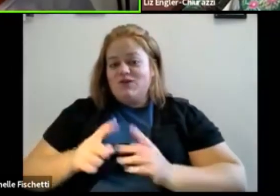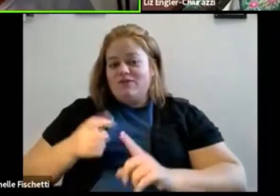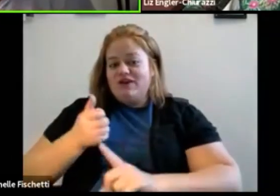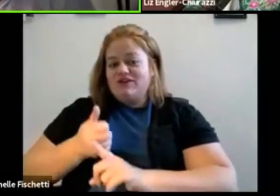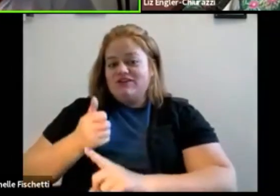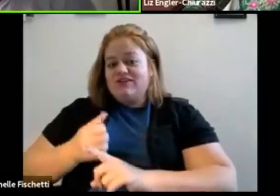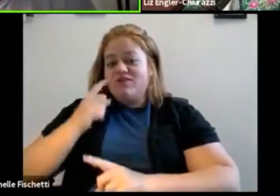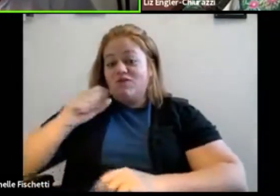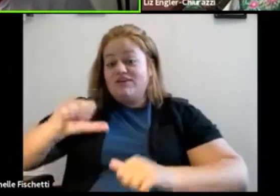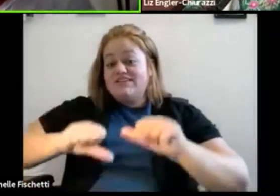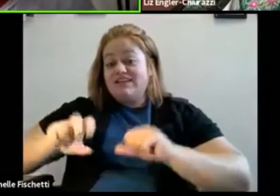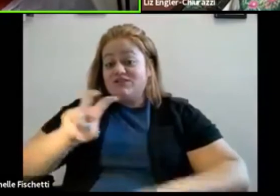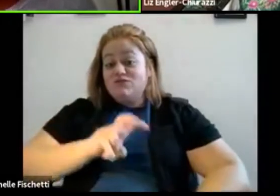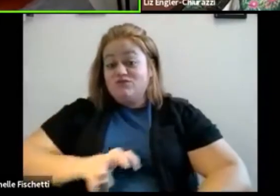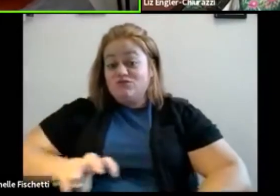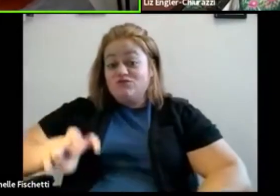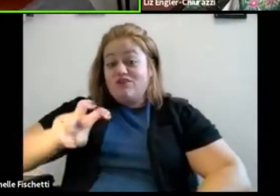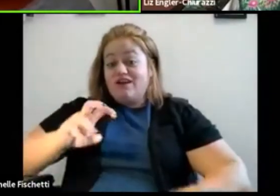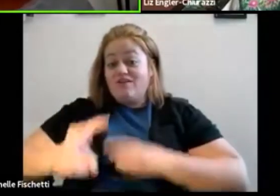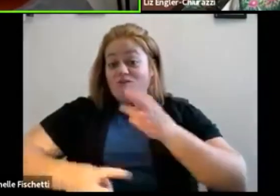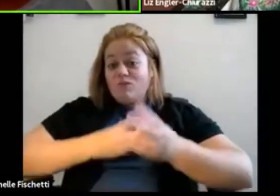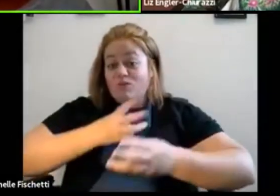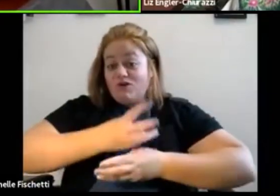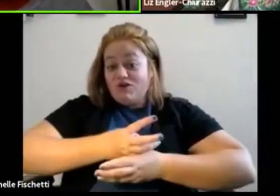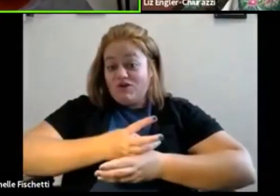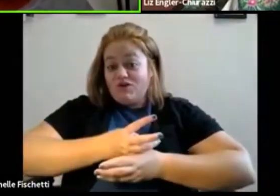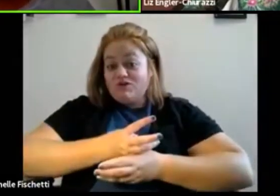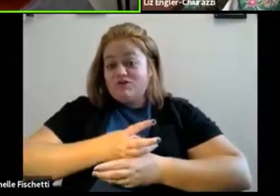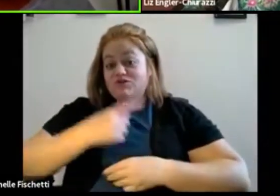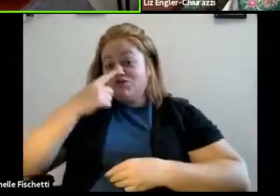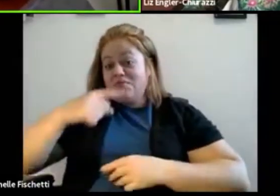traveled the world and I'd love for you to expand on a little bit and tell me